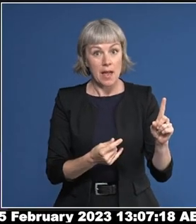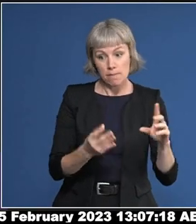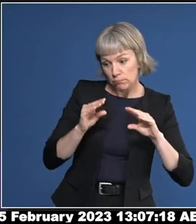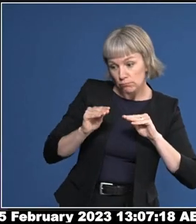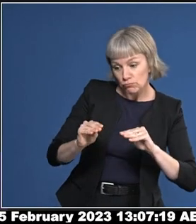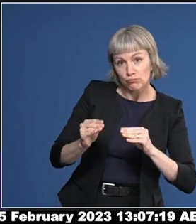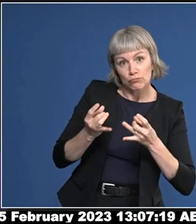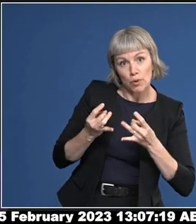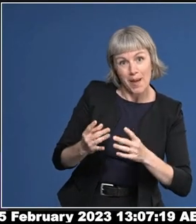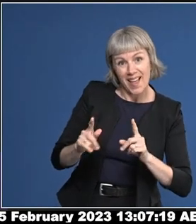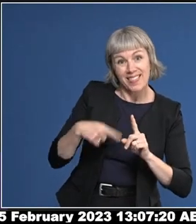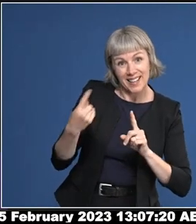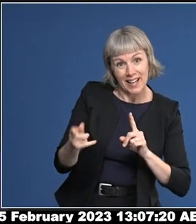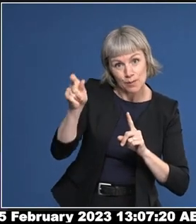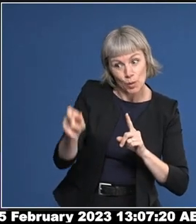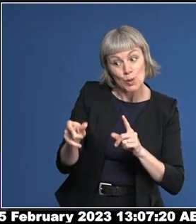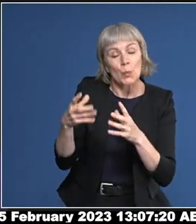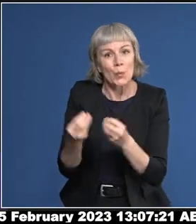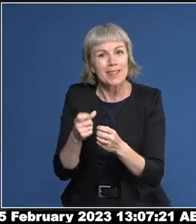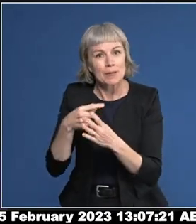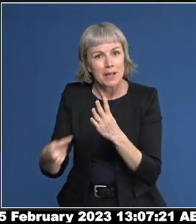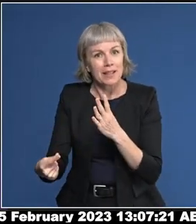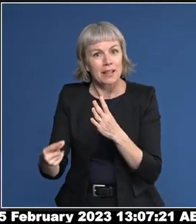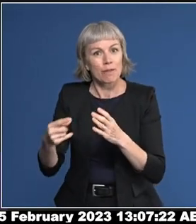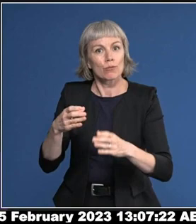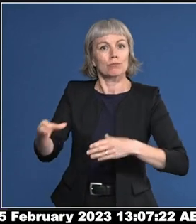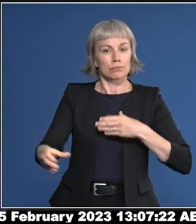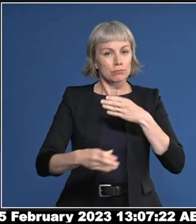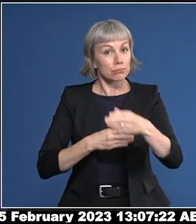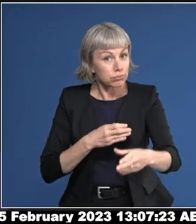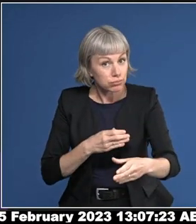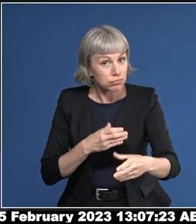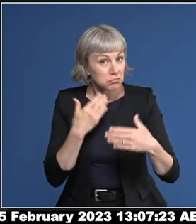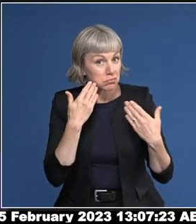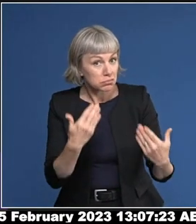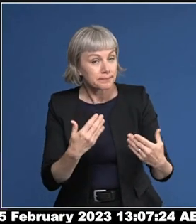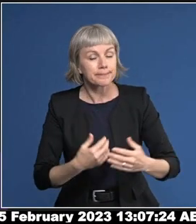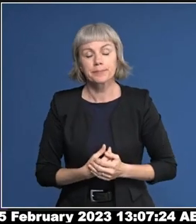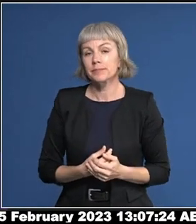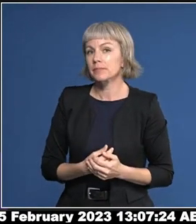I can't speak to the mind of the board on this topic, but certainly I have